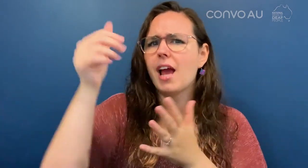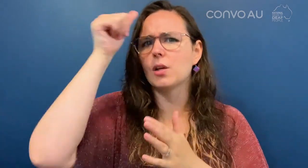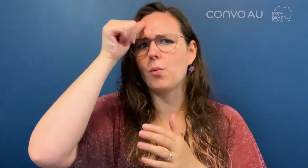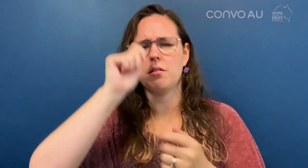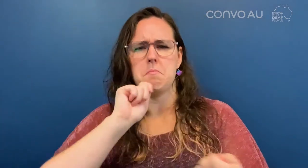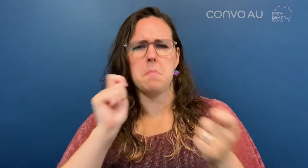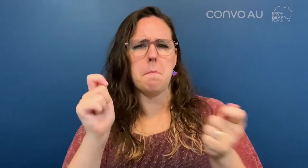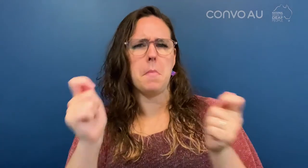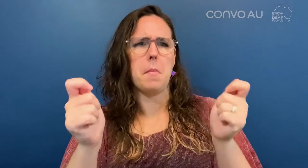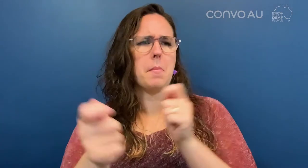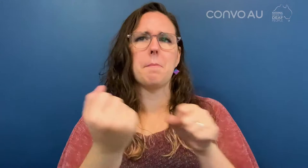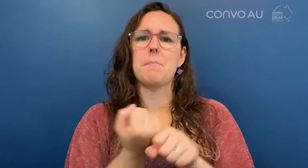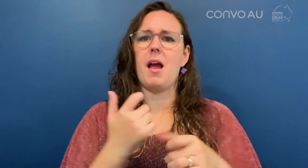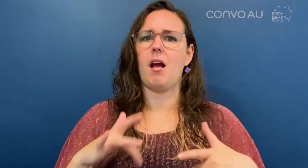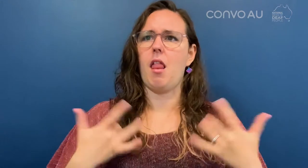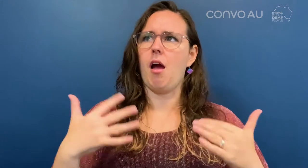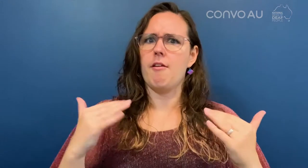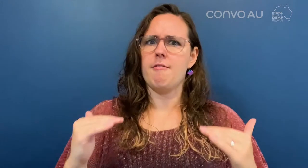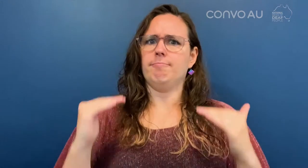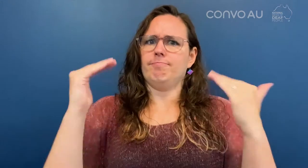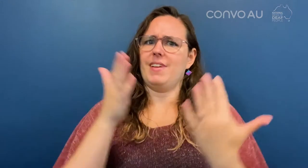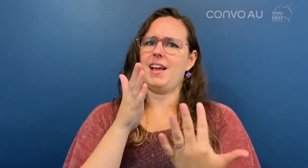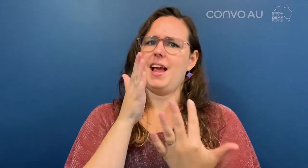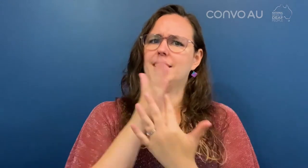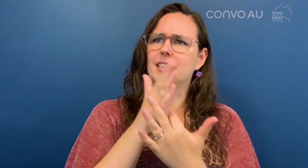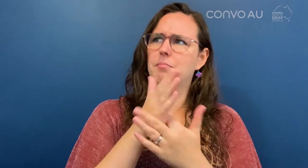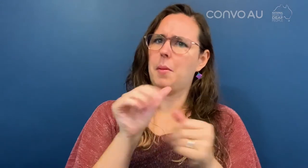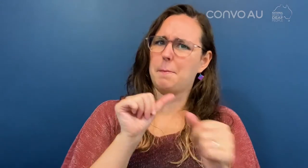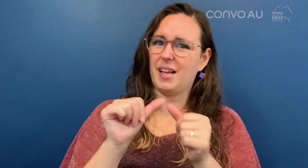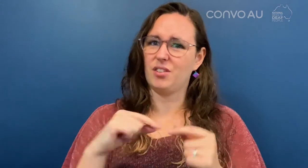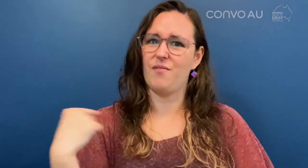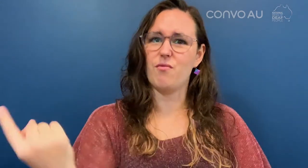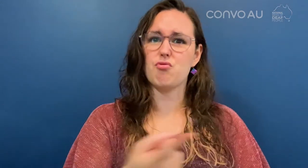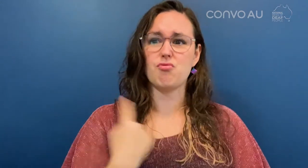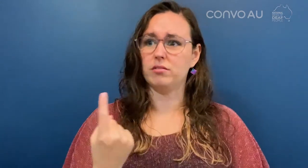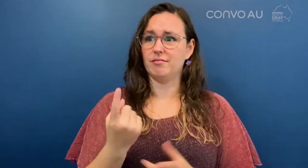raising awareness, changemakers, improving accessibility for us.